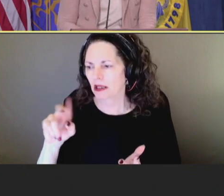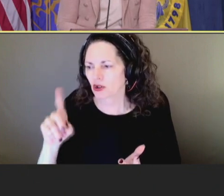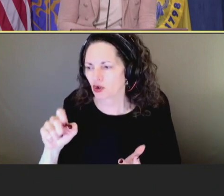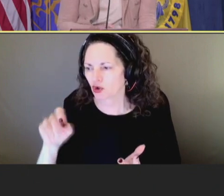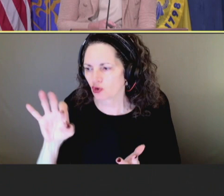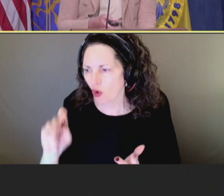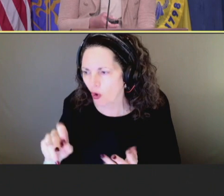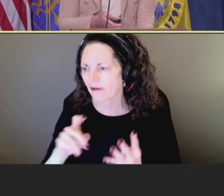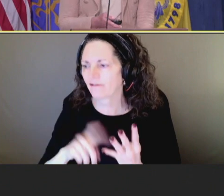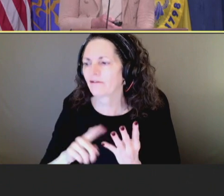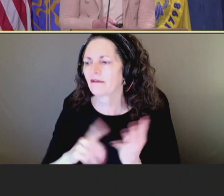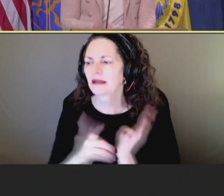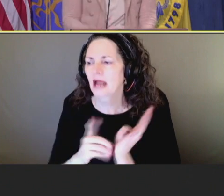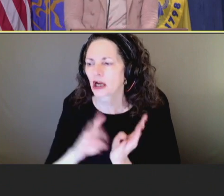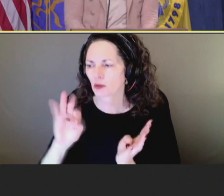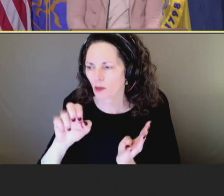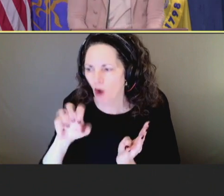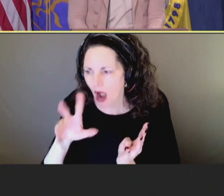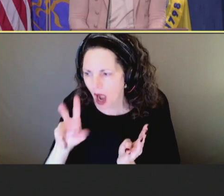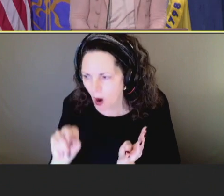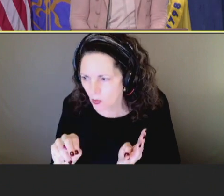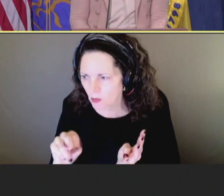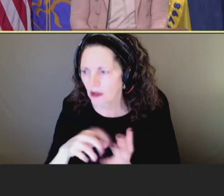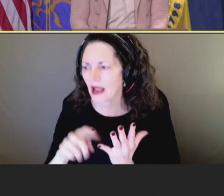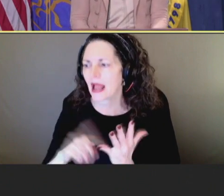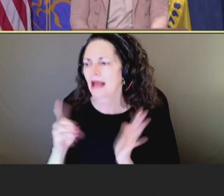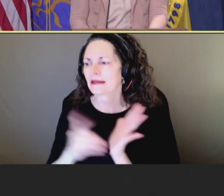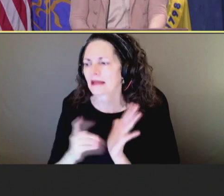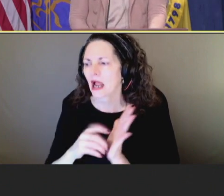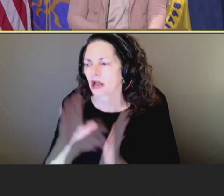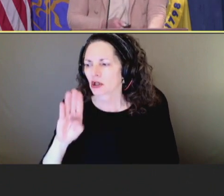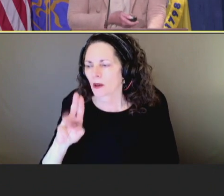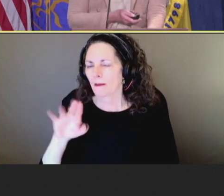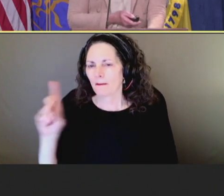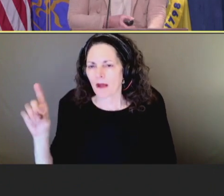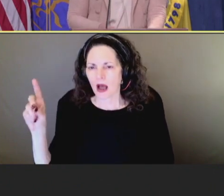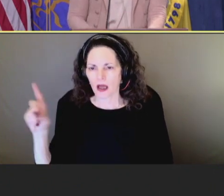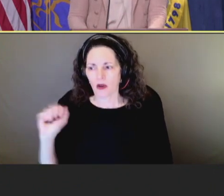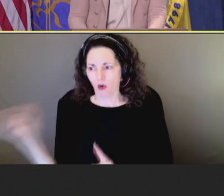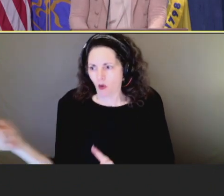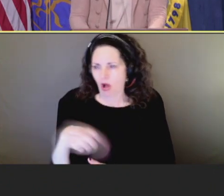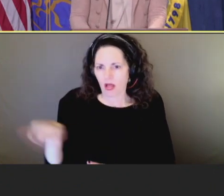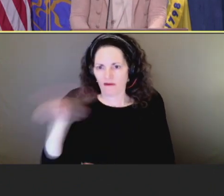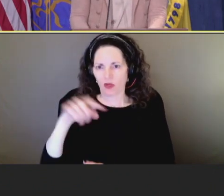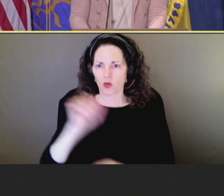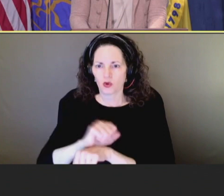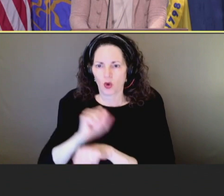from the Cleveland Clinic among those who are working with us. Can we engage the public? Well,